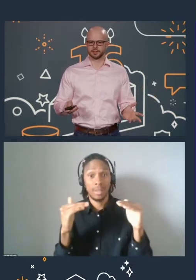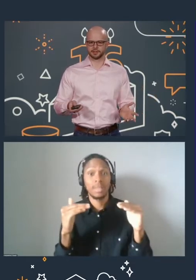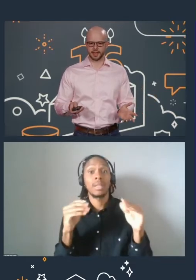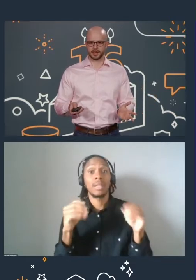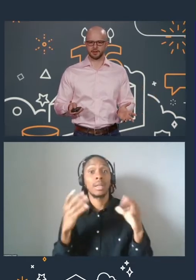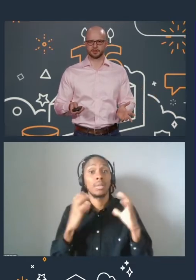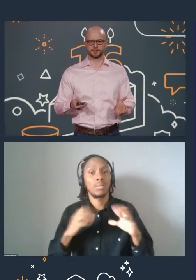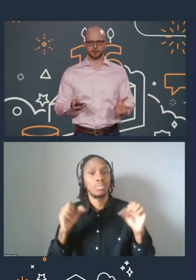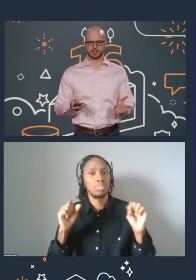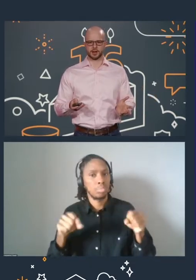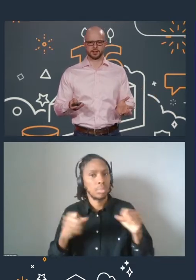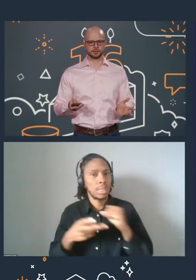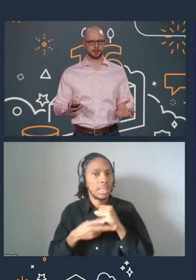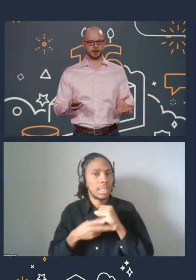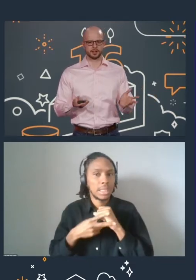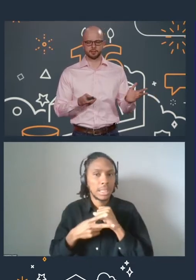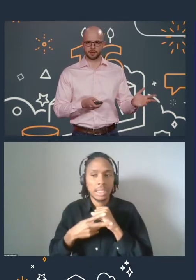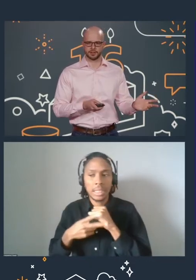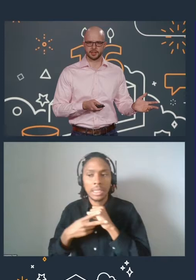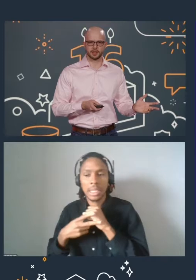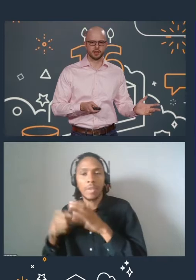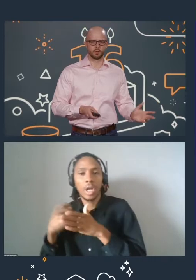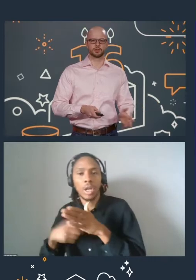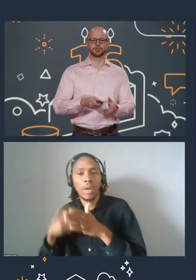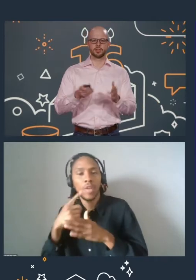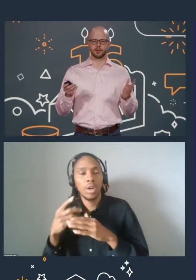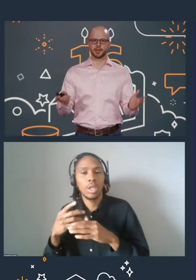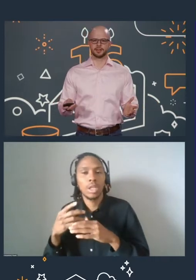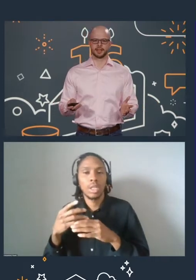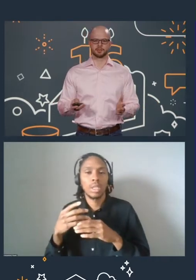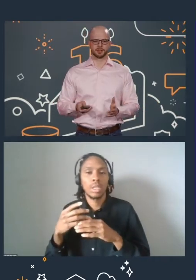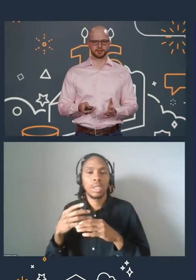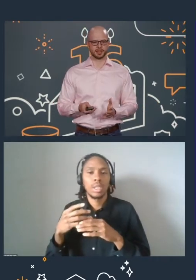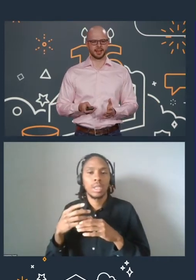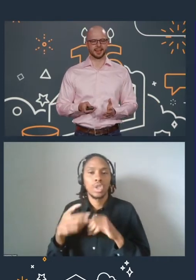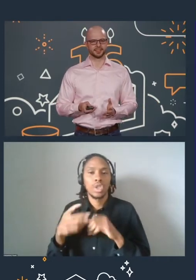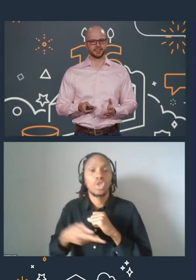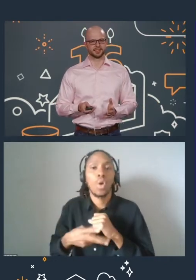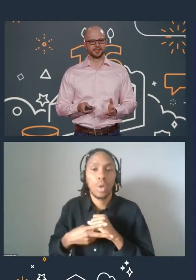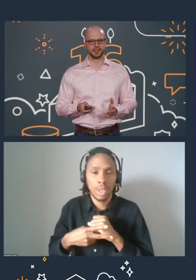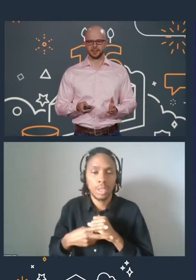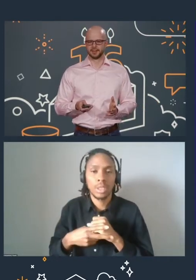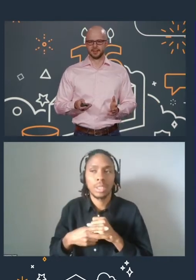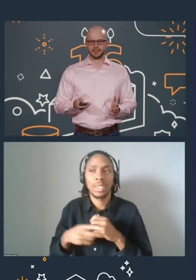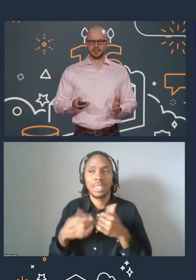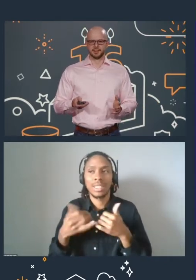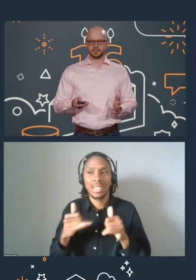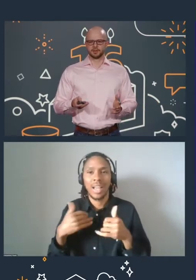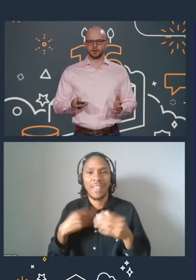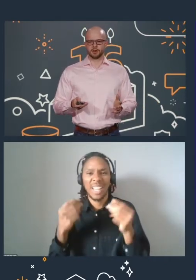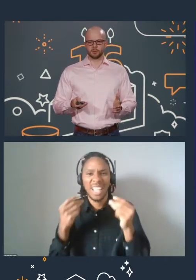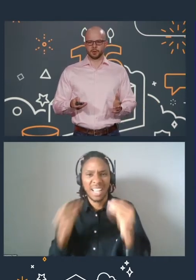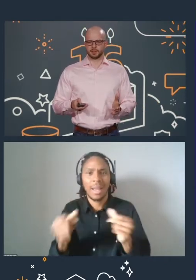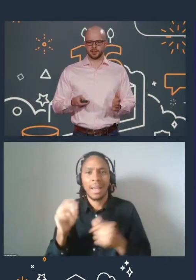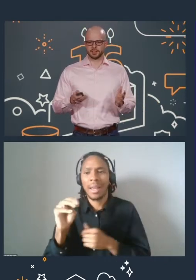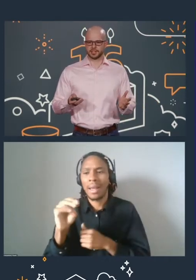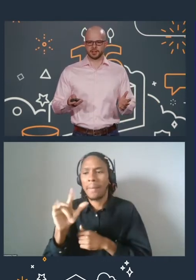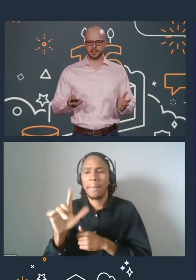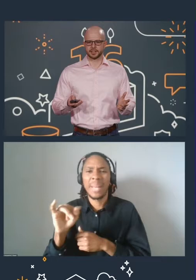to save on storage costs with archive pricing while still maintaining millisecond access. So with Intelligent-Tiering,